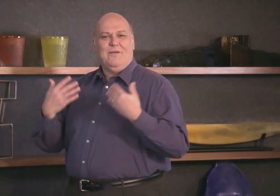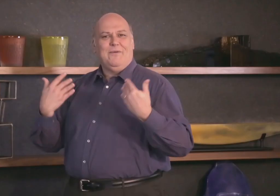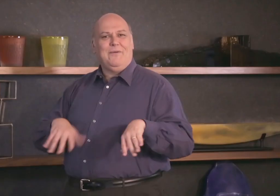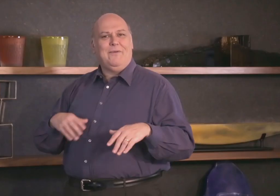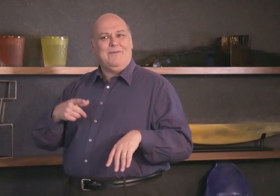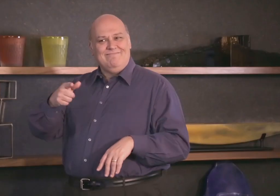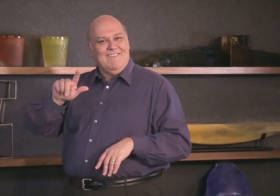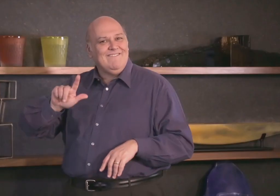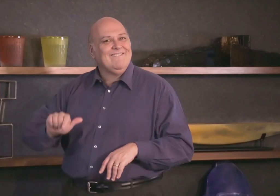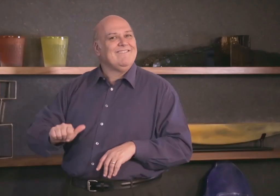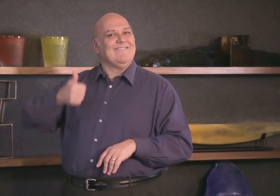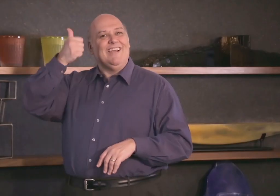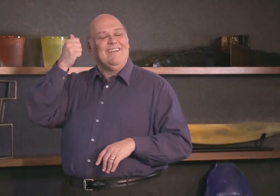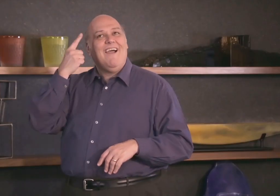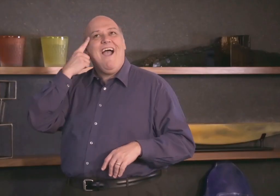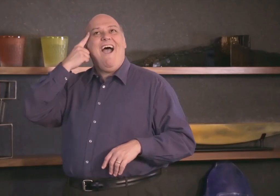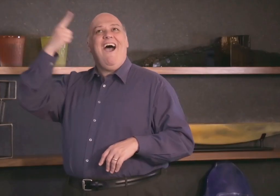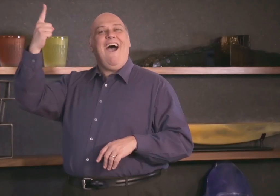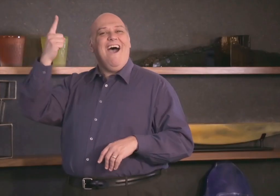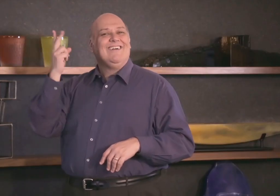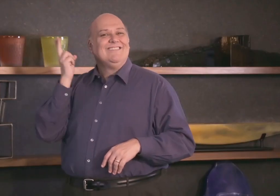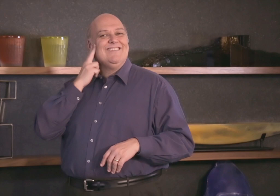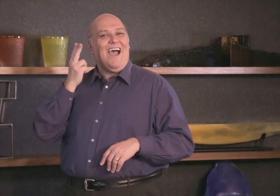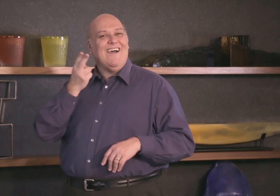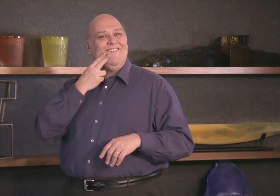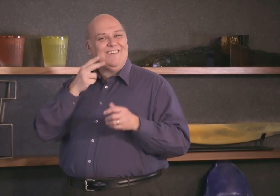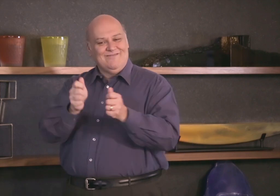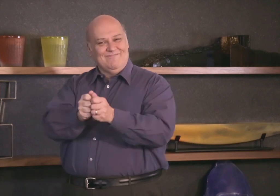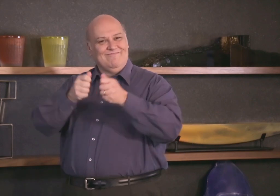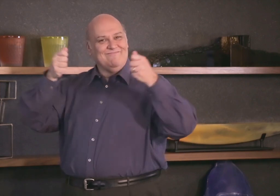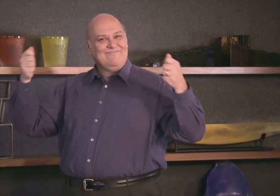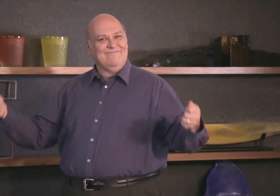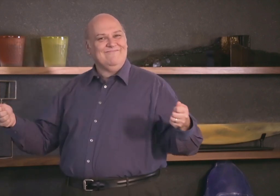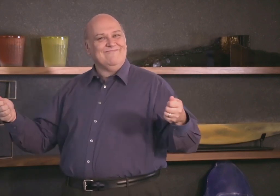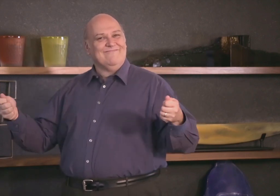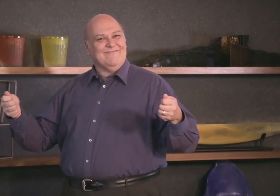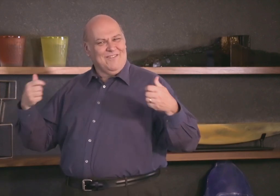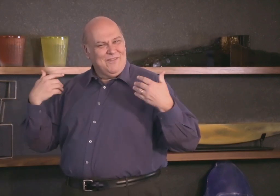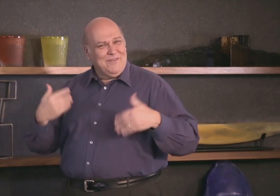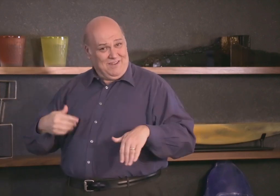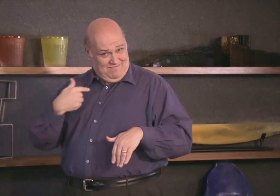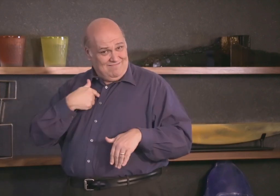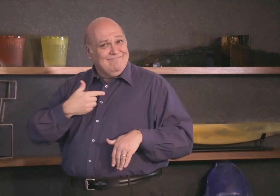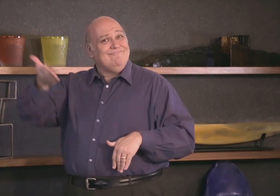Julius was the first Deaf person to start a newspaper for Deaf people, the paper was hugely known.